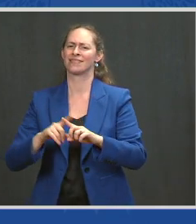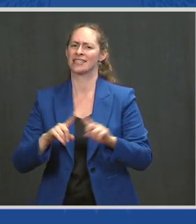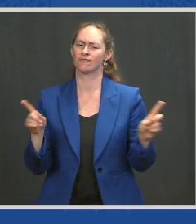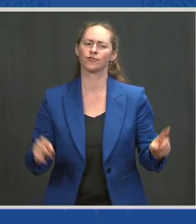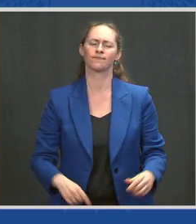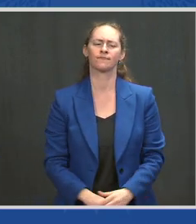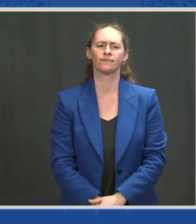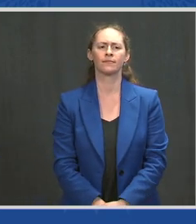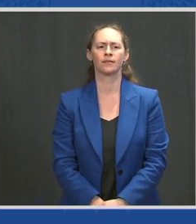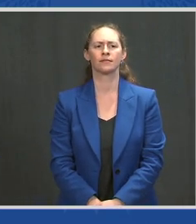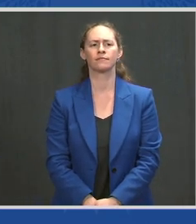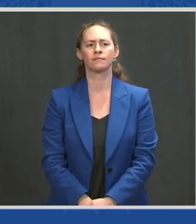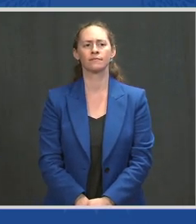Steve. Steve Holland, Reuters.